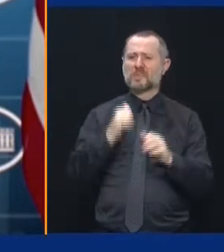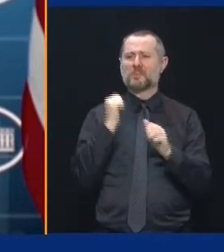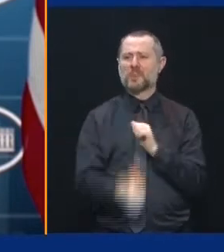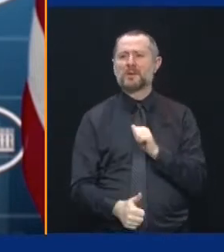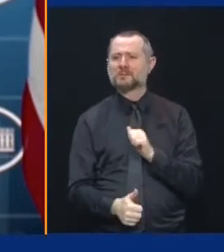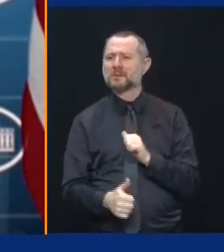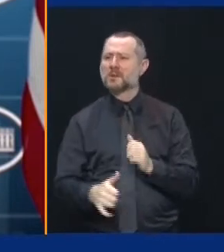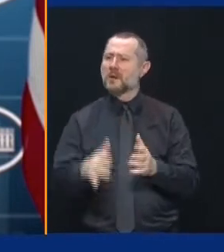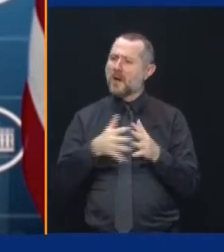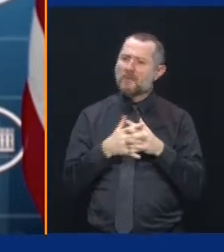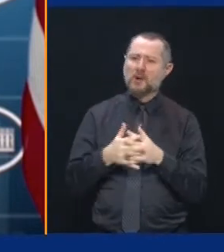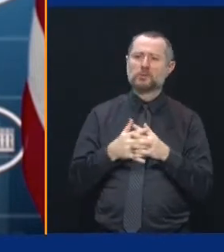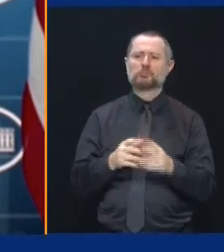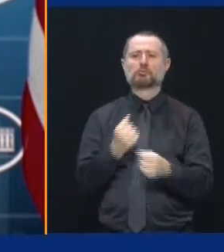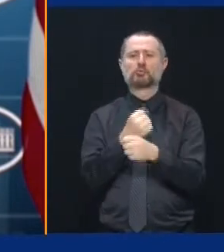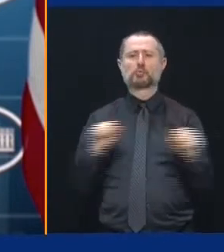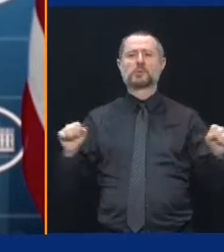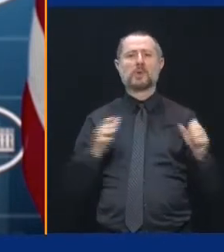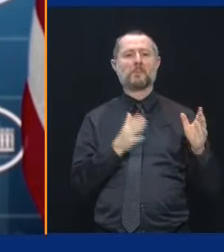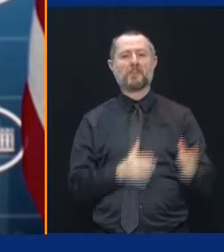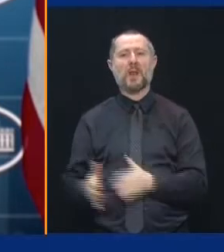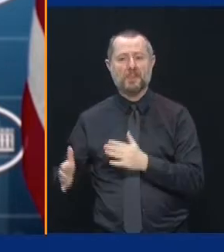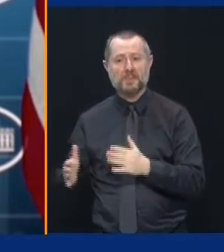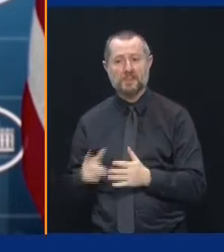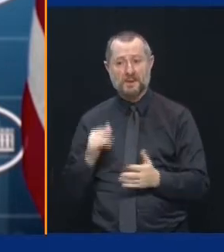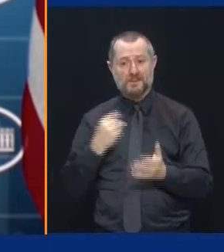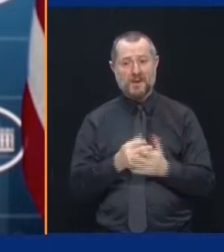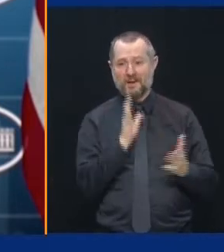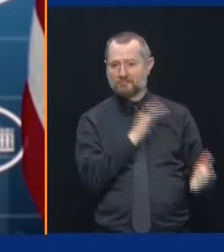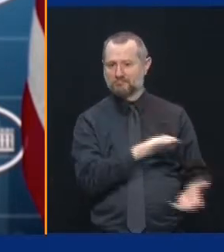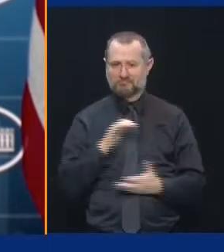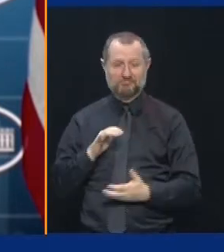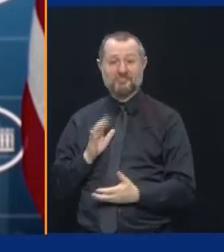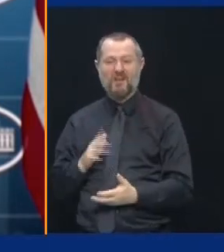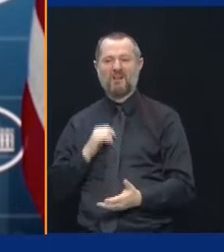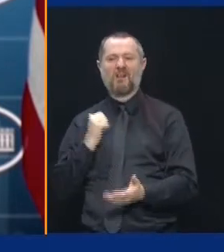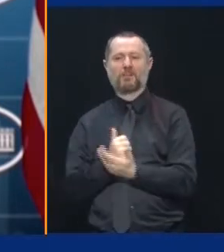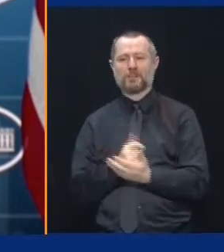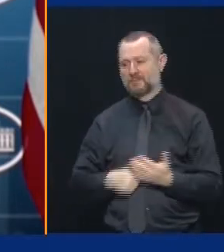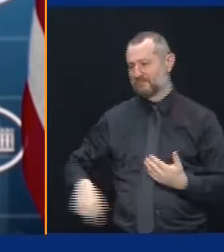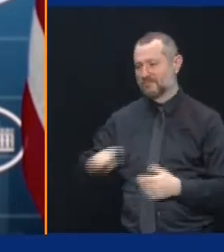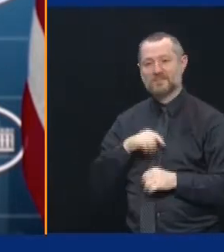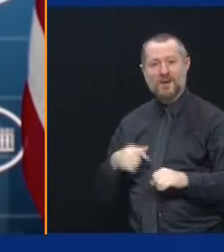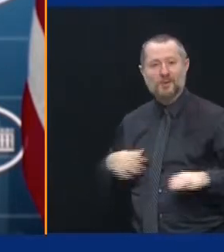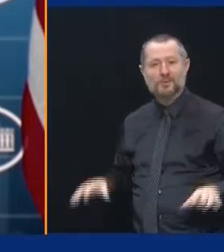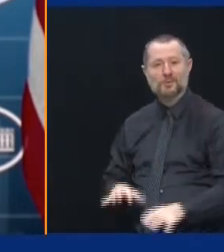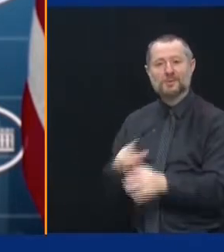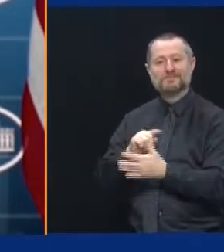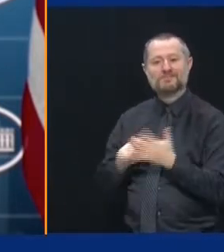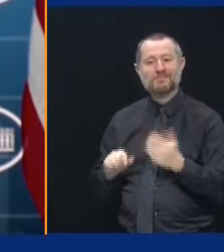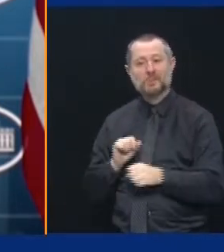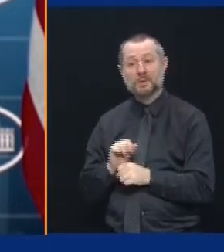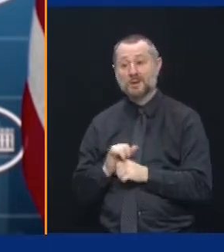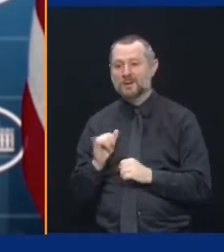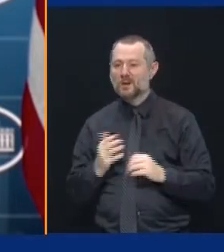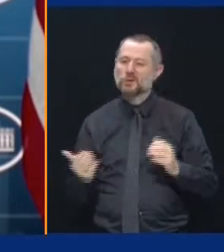LEADER SCHUMER'S WORK TO PASS THE AMERICAN RESCUE PLAN IS CRITICAL TO GIVING US THE FUNDING TO DO MORE OF THE